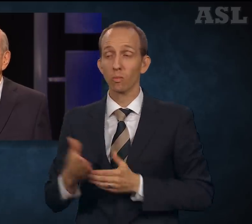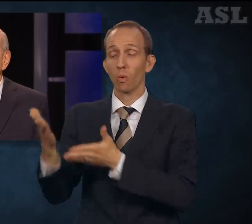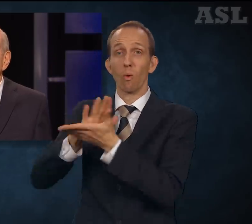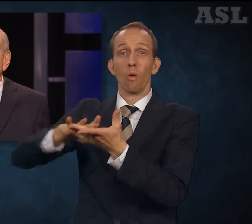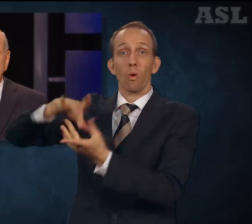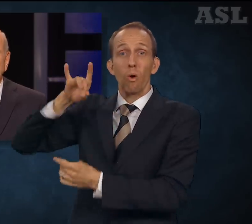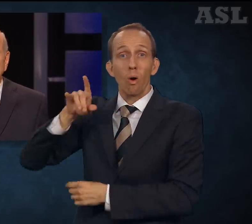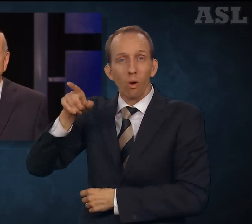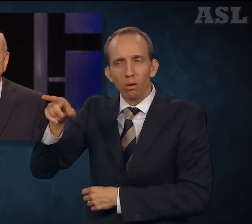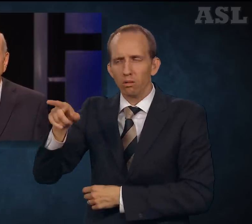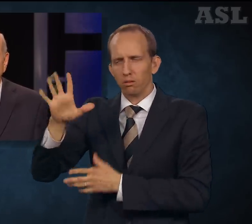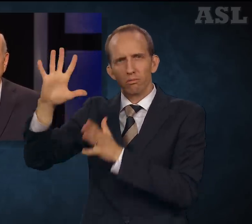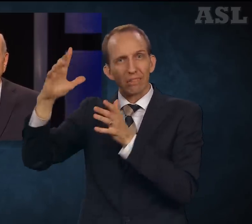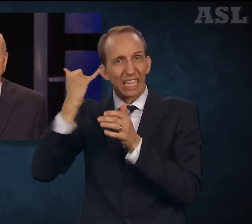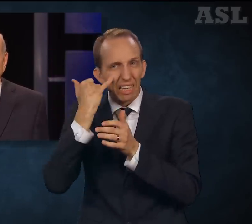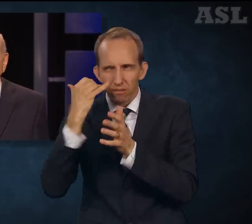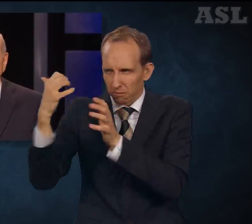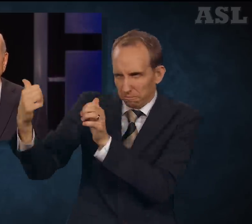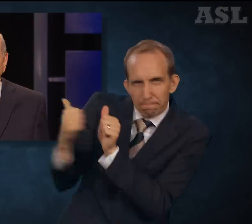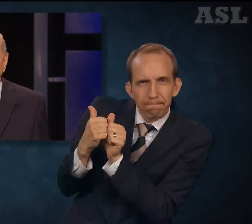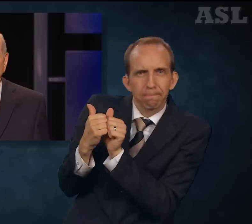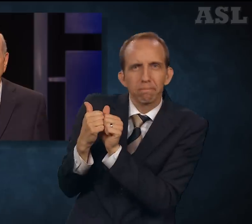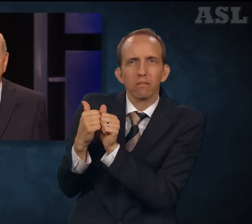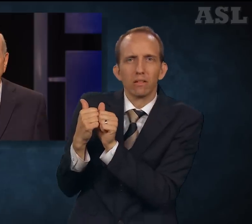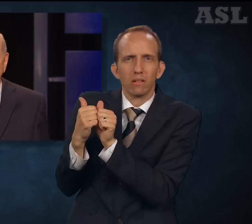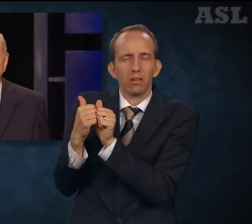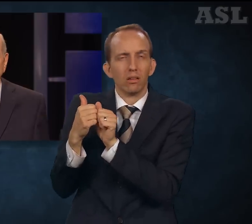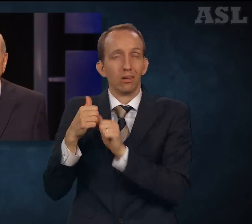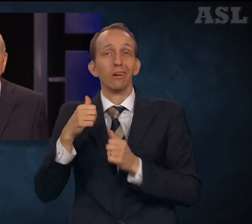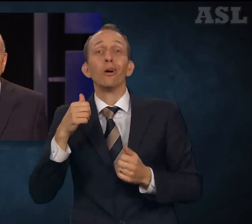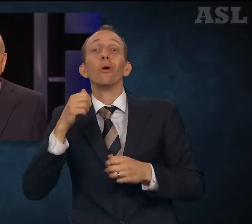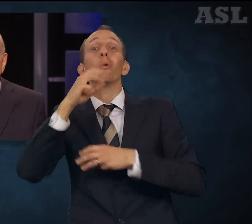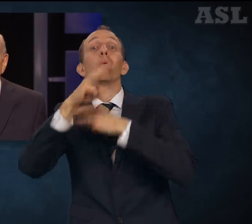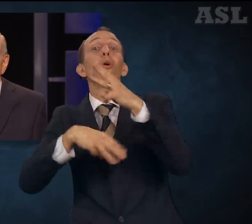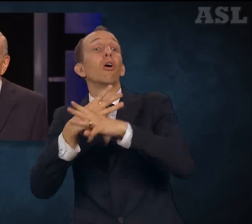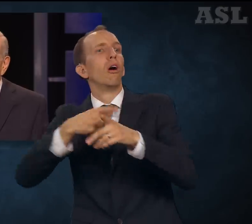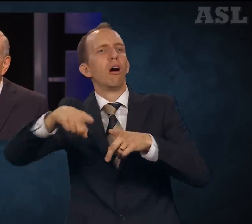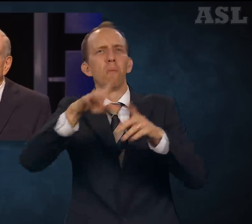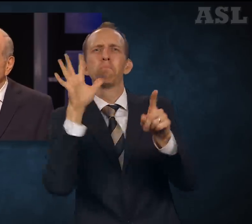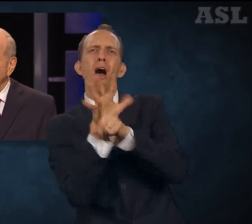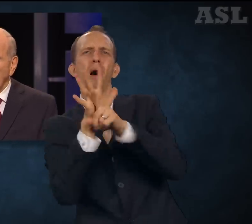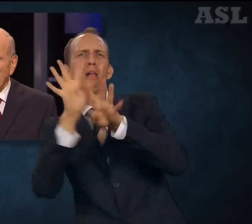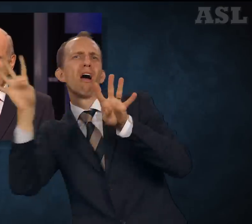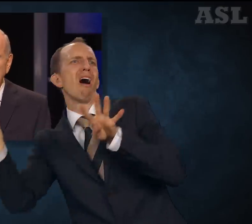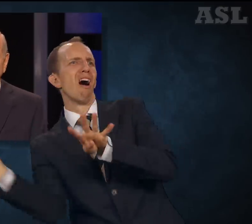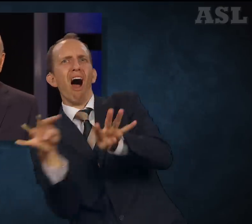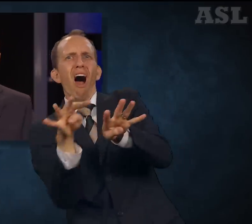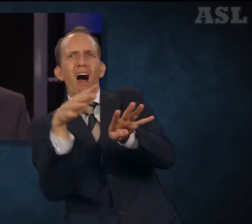COMPANION, YOU CAN SEE RIGHT THROUGH THE CELEBRITY CULTURE